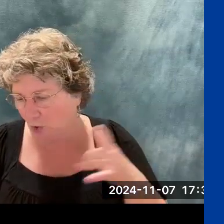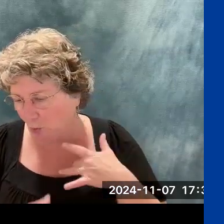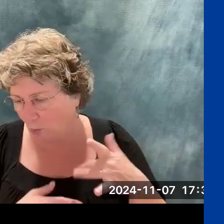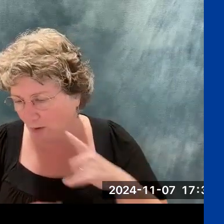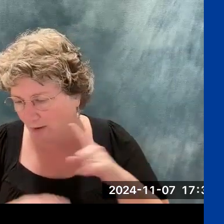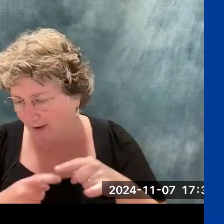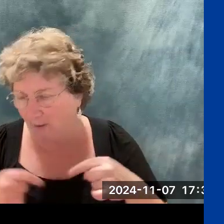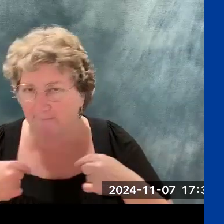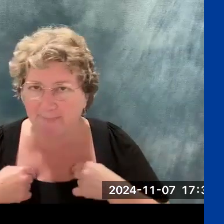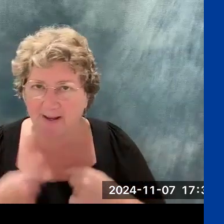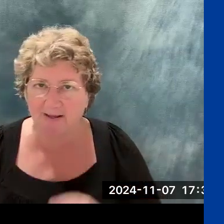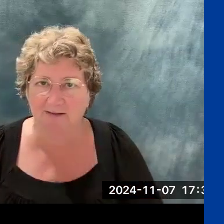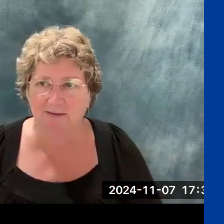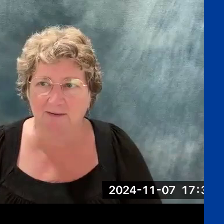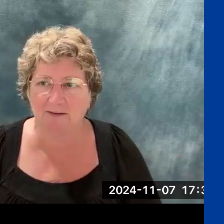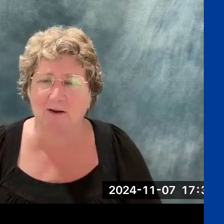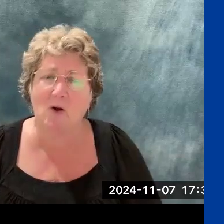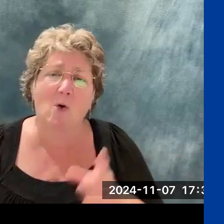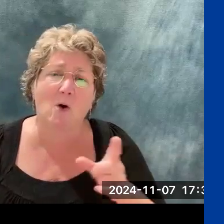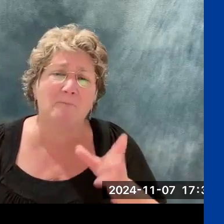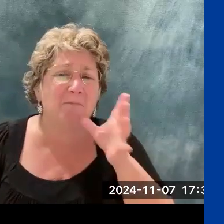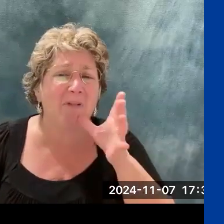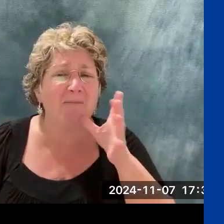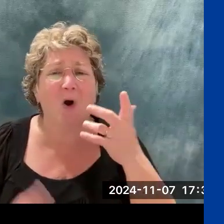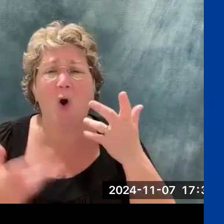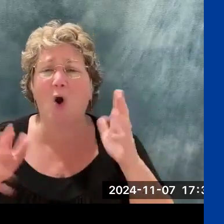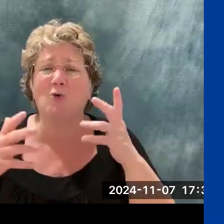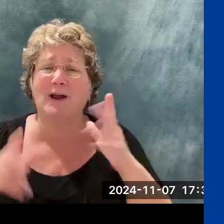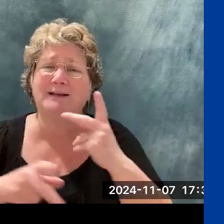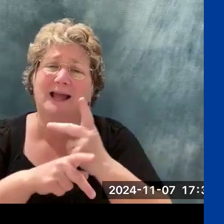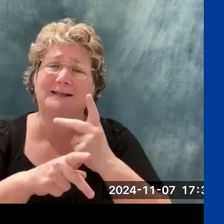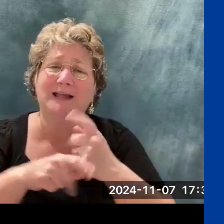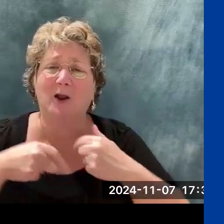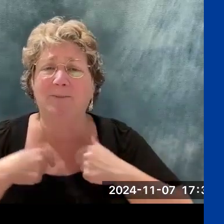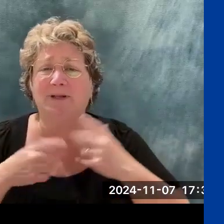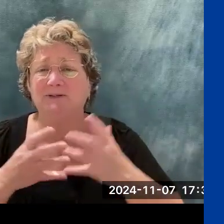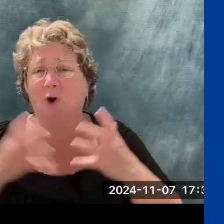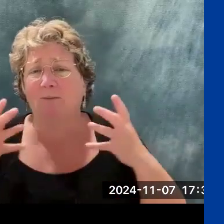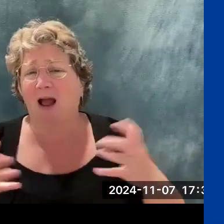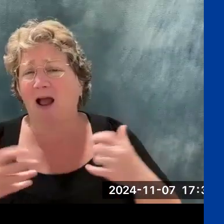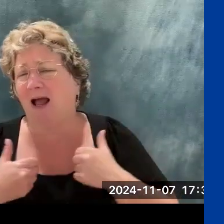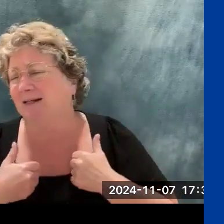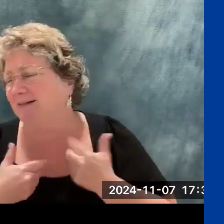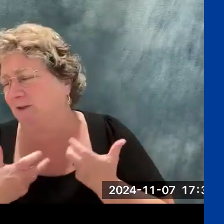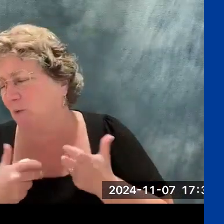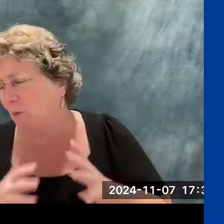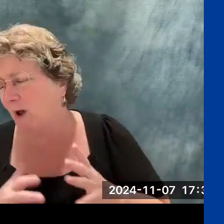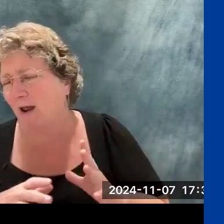already takes care of me so much, right, that I didn't want mom to have one more thing, right?